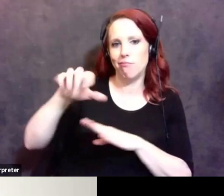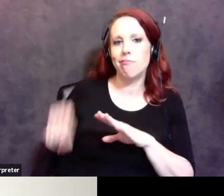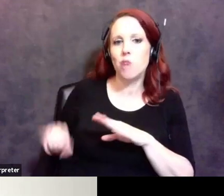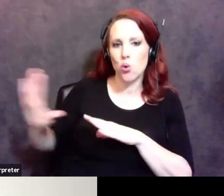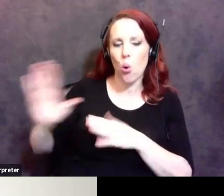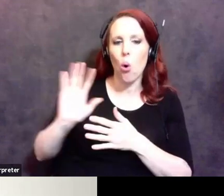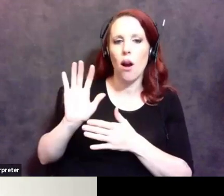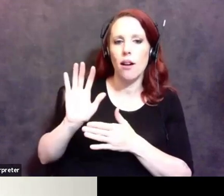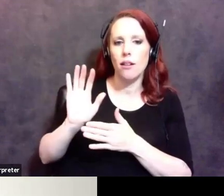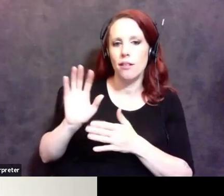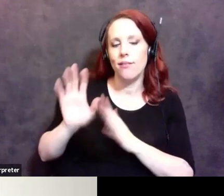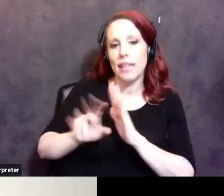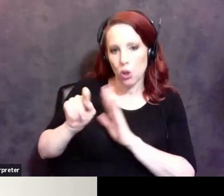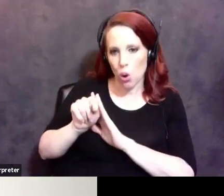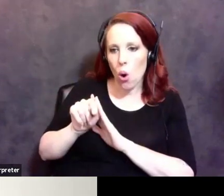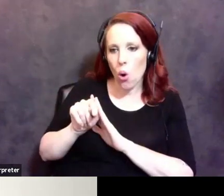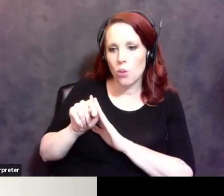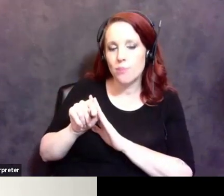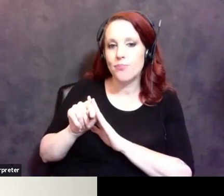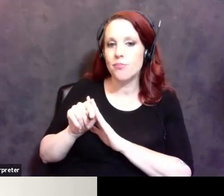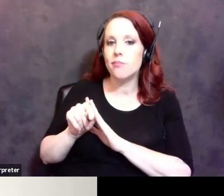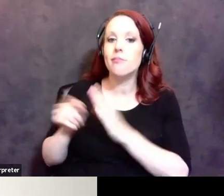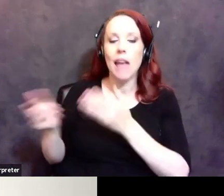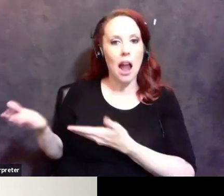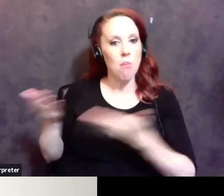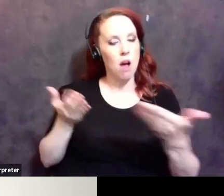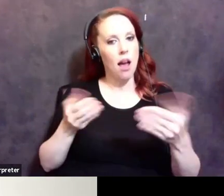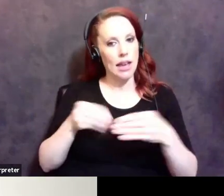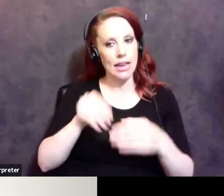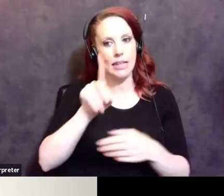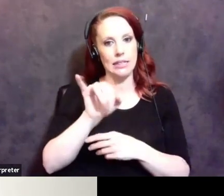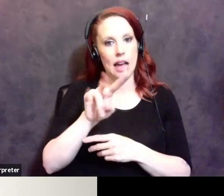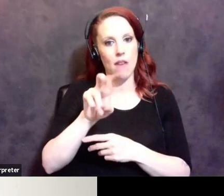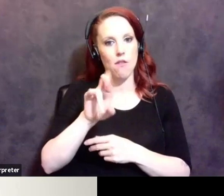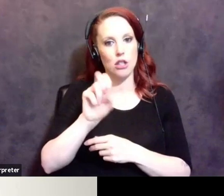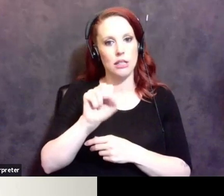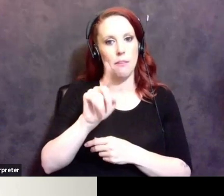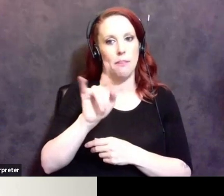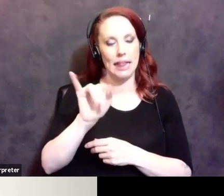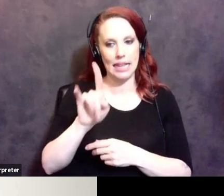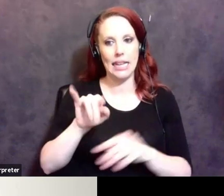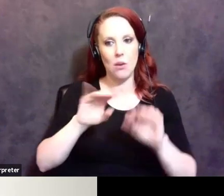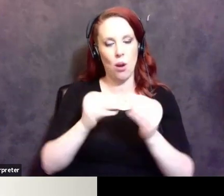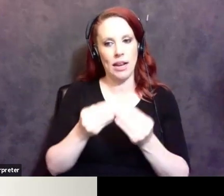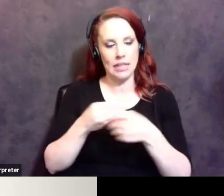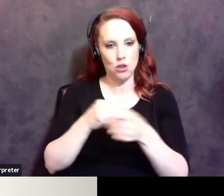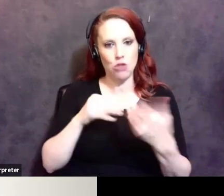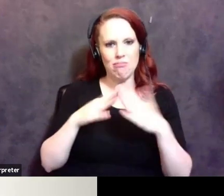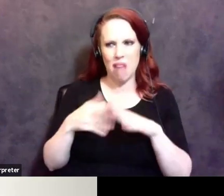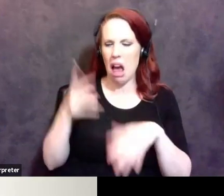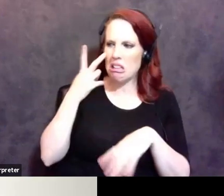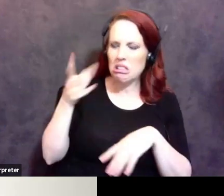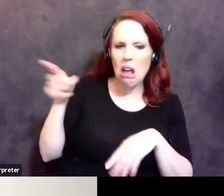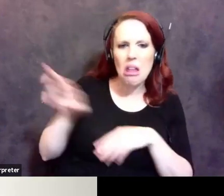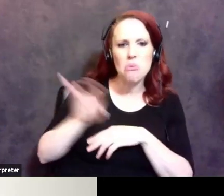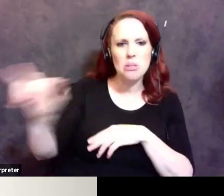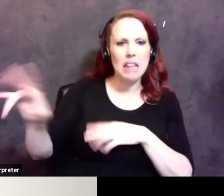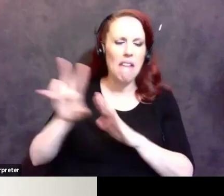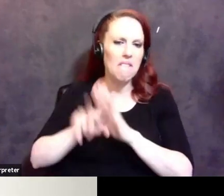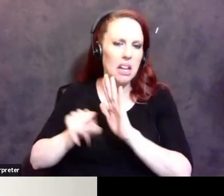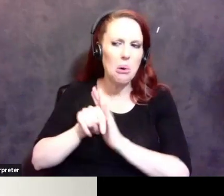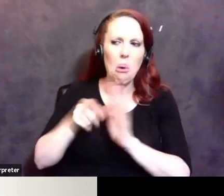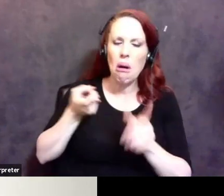brought it up within the Diverseablility community and I said I came across this video, it's using this language that is offensive ... I want them to take it down. I'm